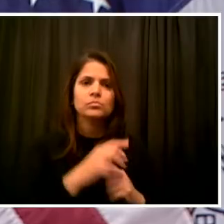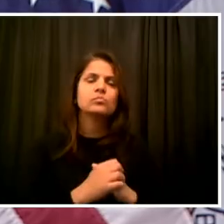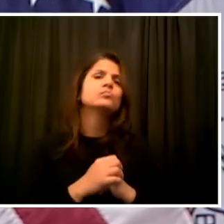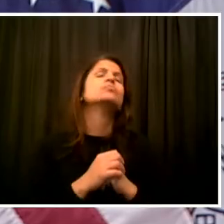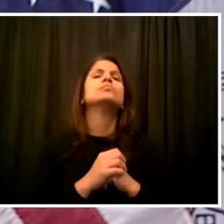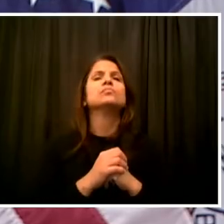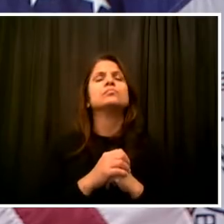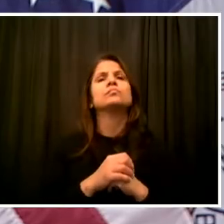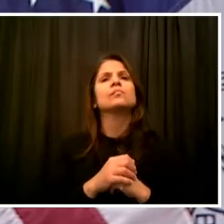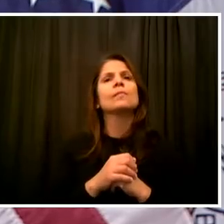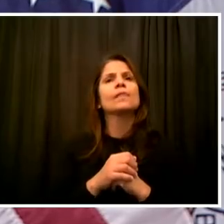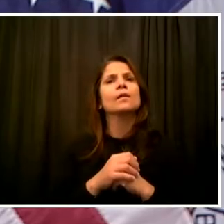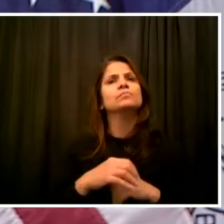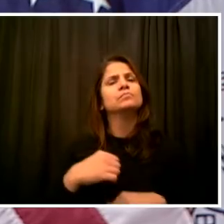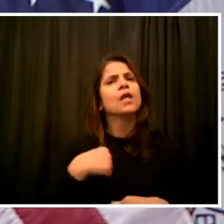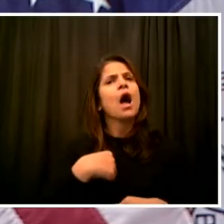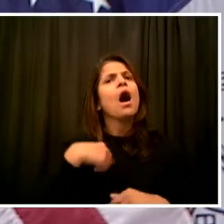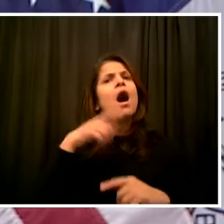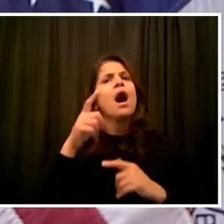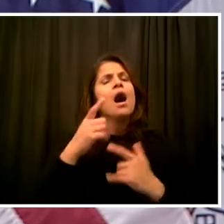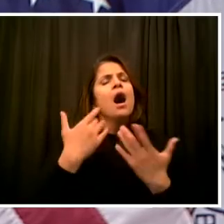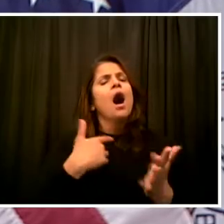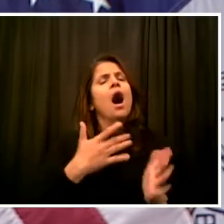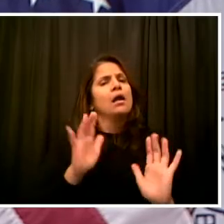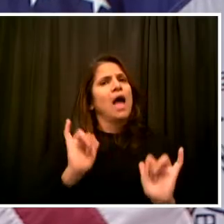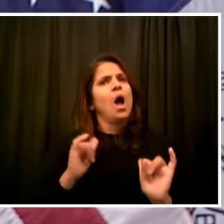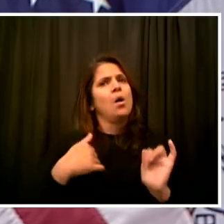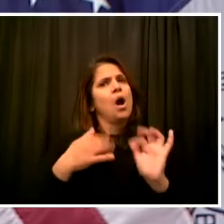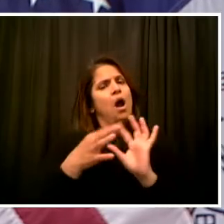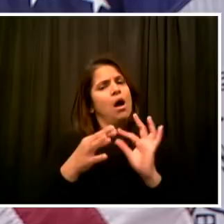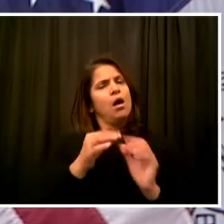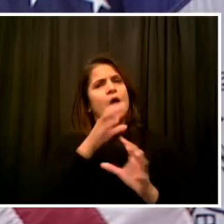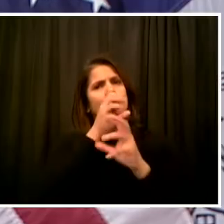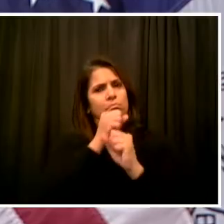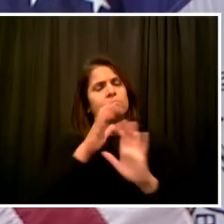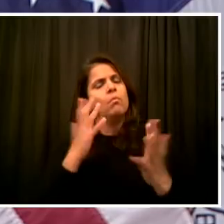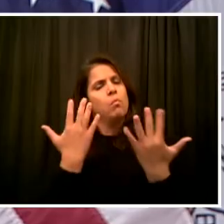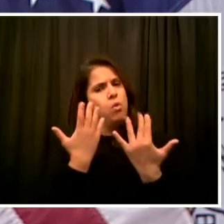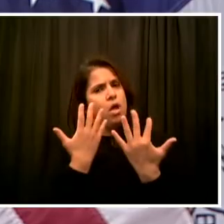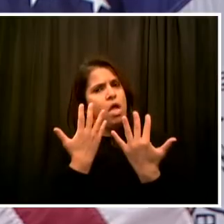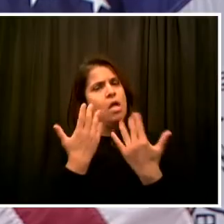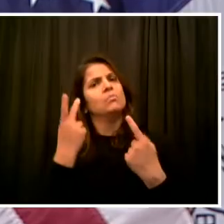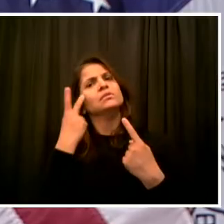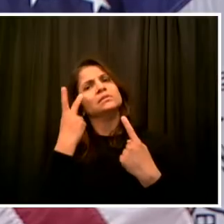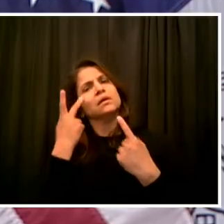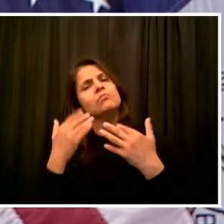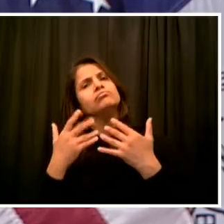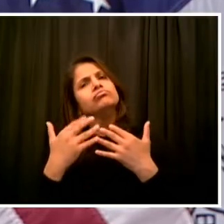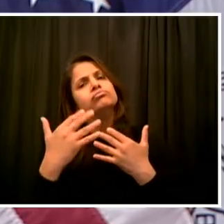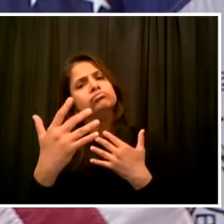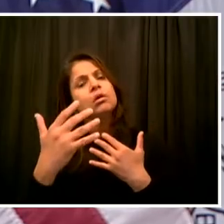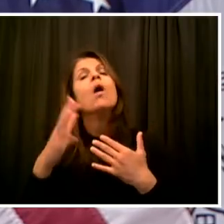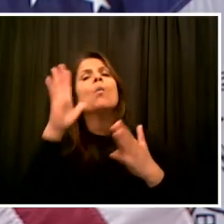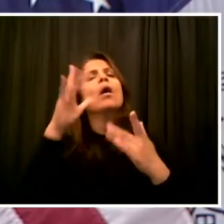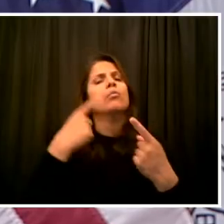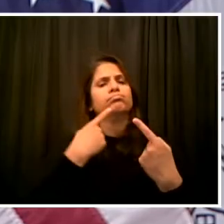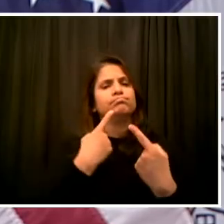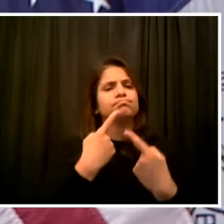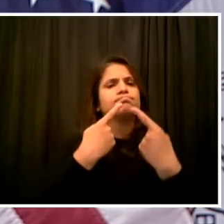STATEMENT. I'LL HAVE MORE TO SAY AFTER I HAVE HAD THE OPPORTUNITY TO HEAR DIRECTLY FROM PEOPLE. DAN ASFOR TODAY'S PRESS